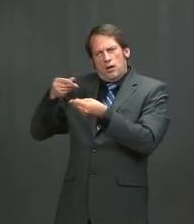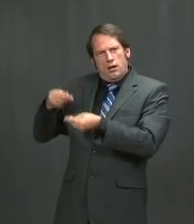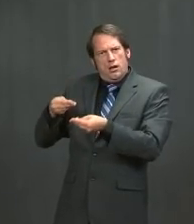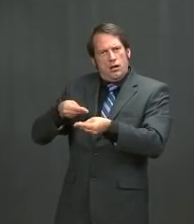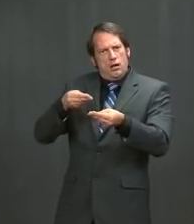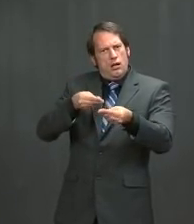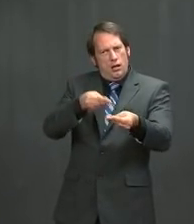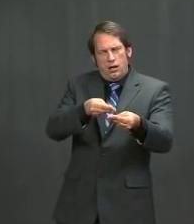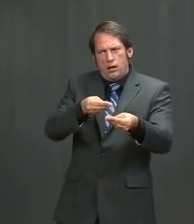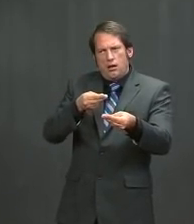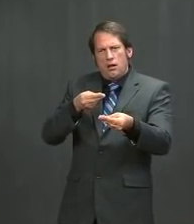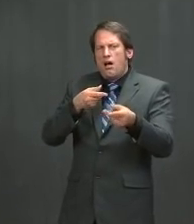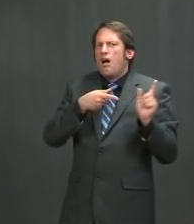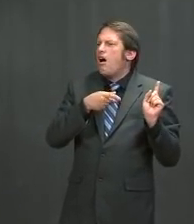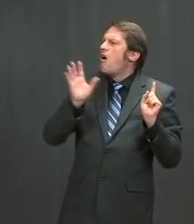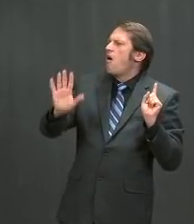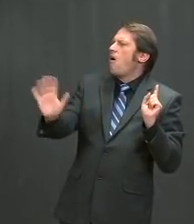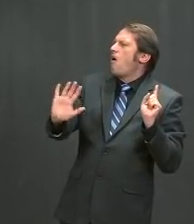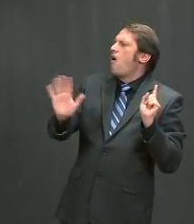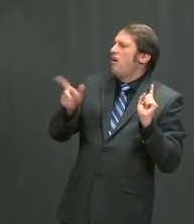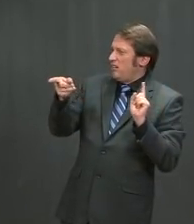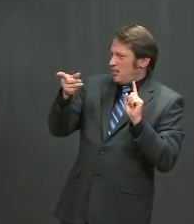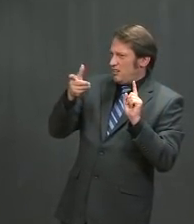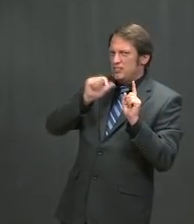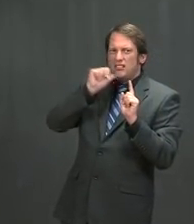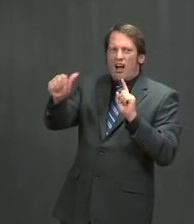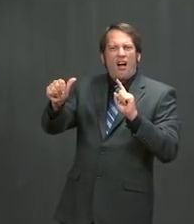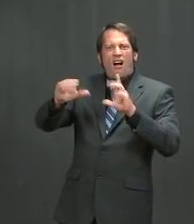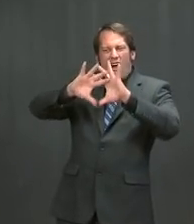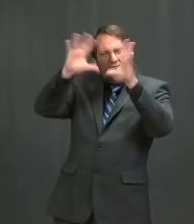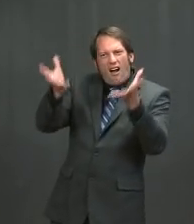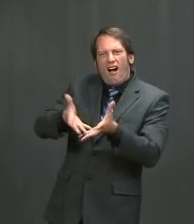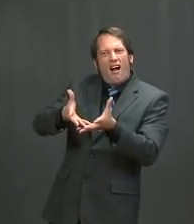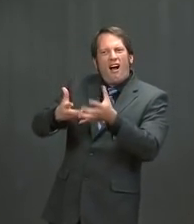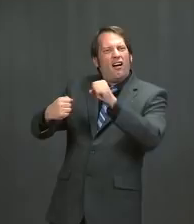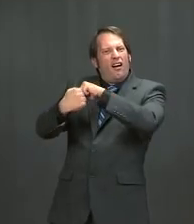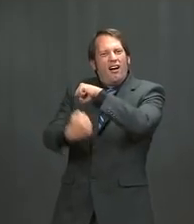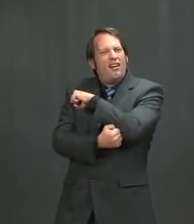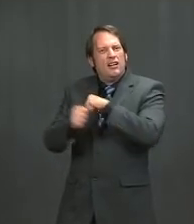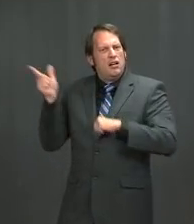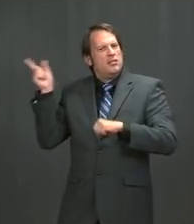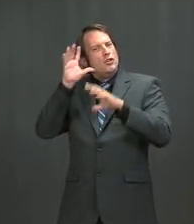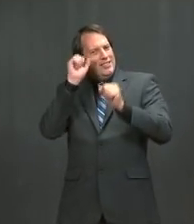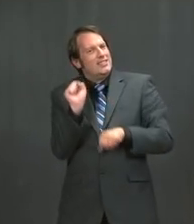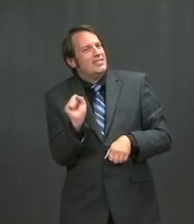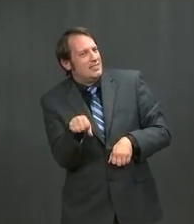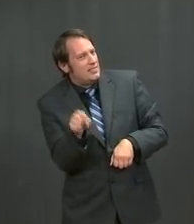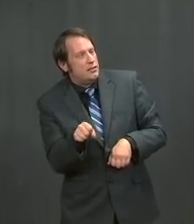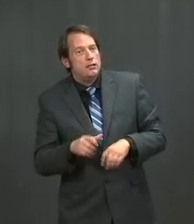Some don't believe that rebuilding schools so that they're safe and asbestos-free isn't investing in infrastructure;